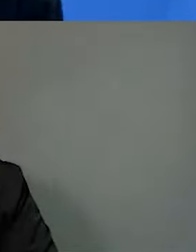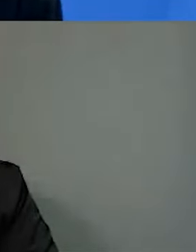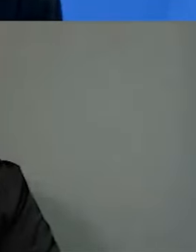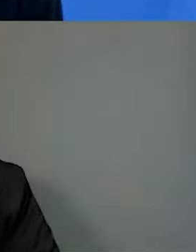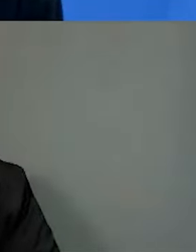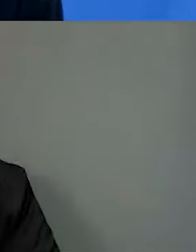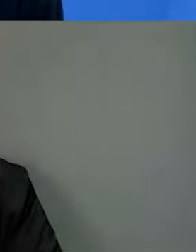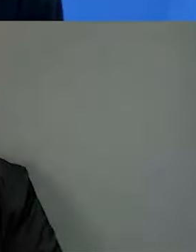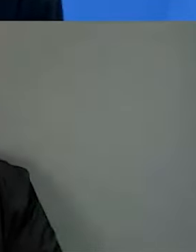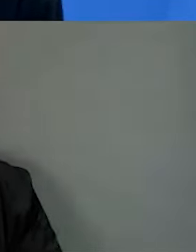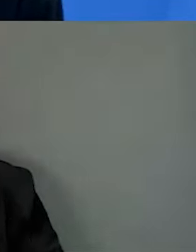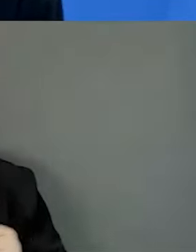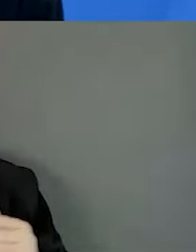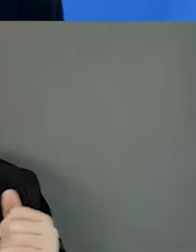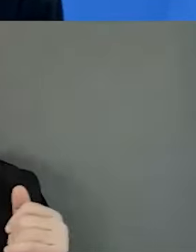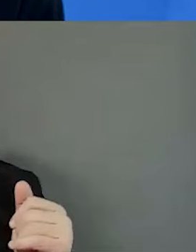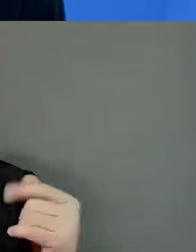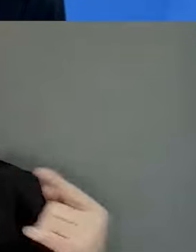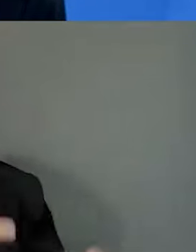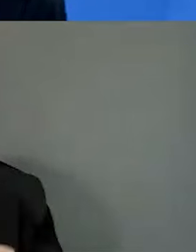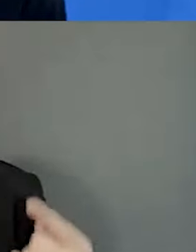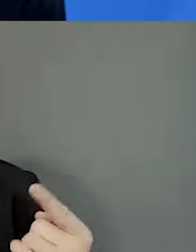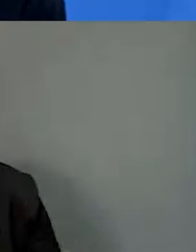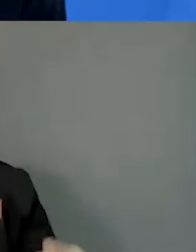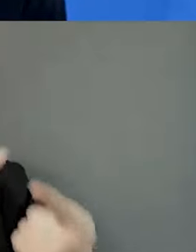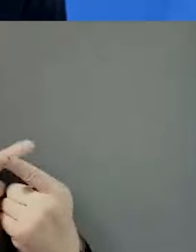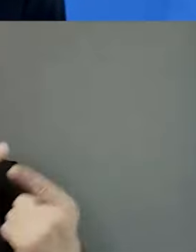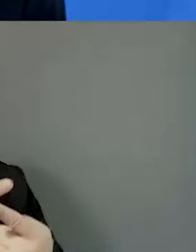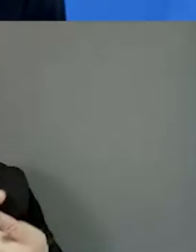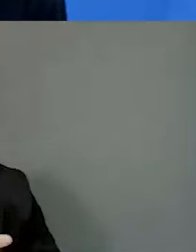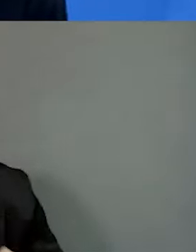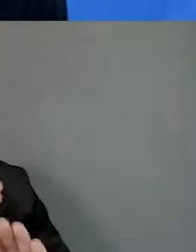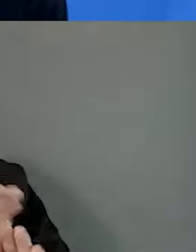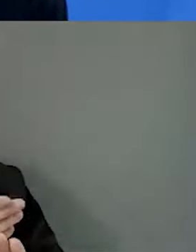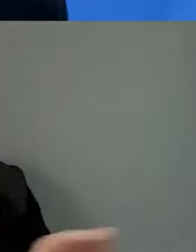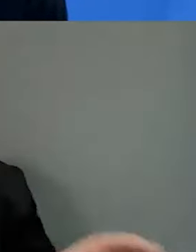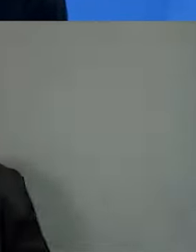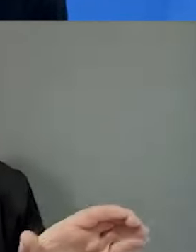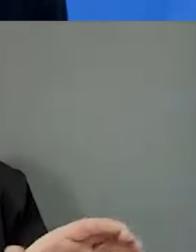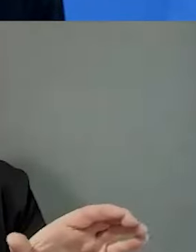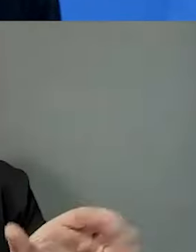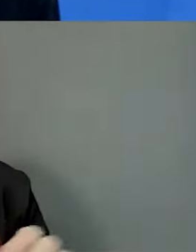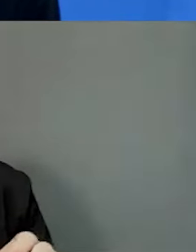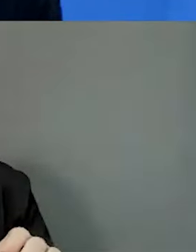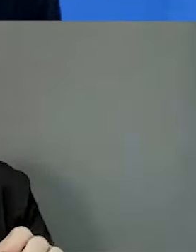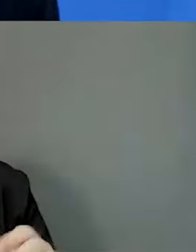of people who may have had prior activities. Again, you become ineligible for